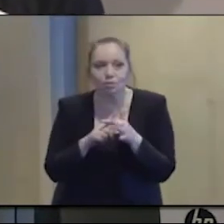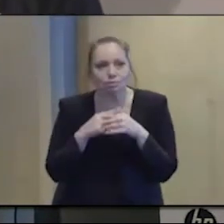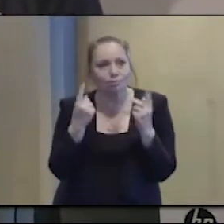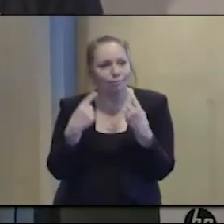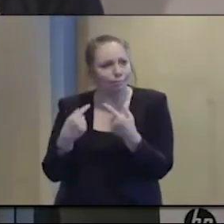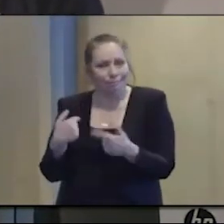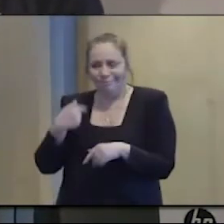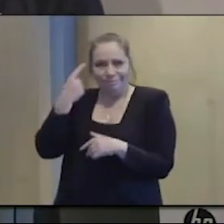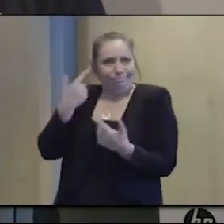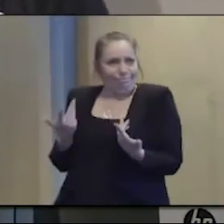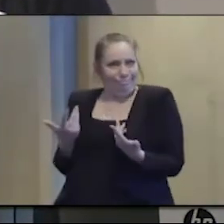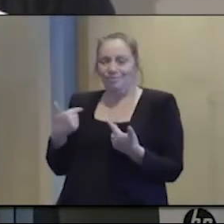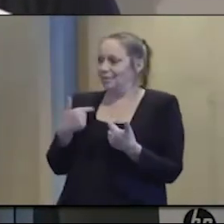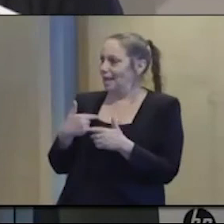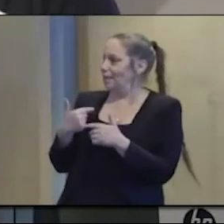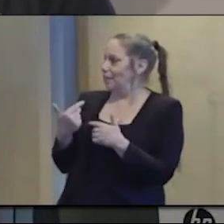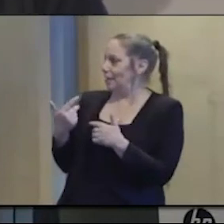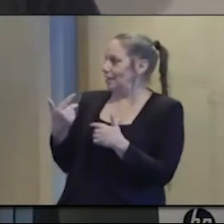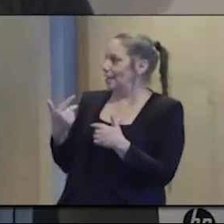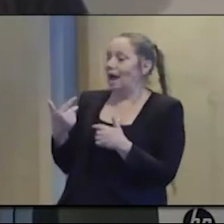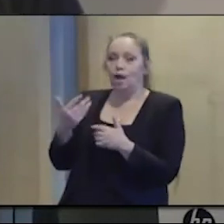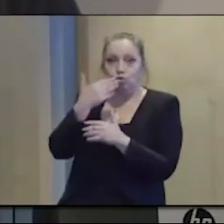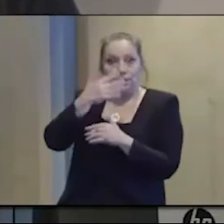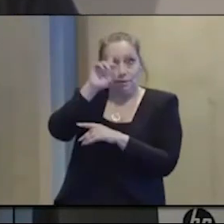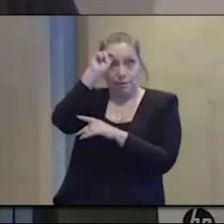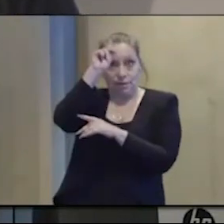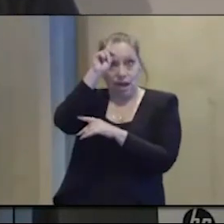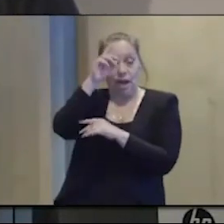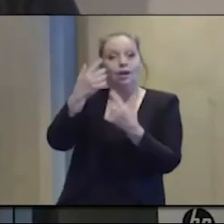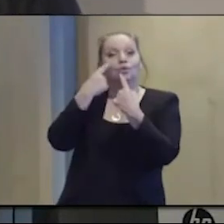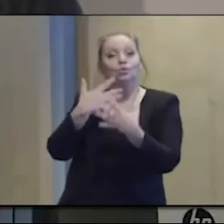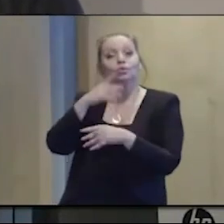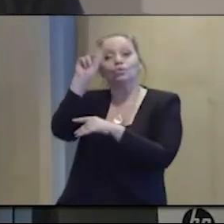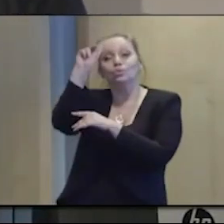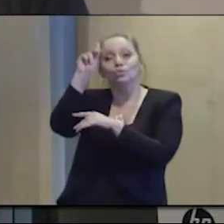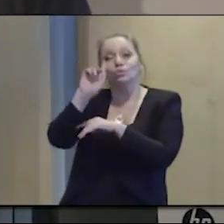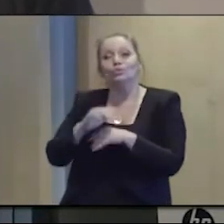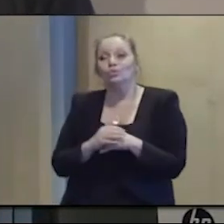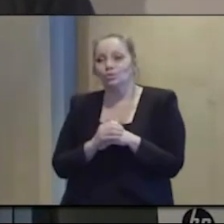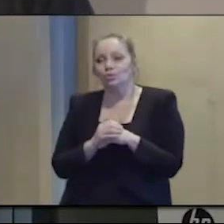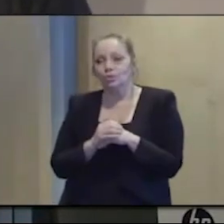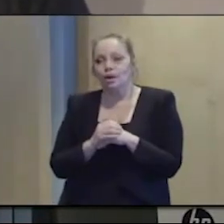think what our present today presentation today has demonstrated though is how interconnected